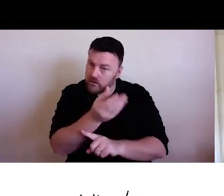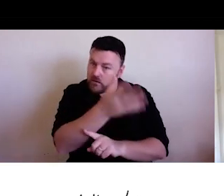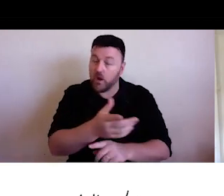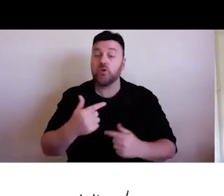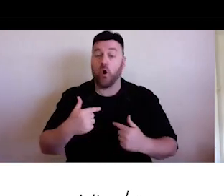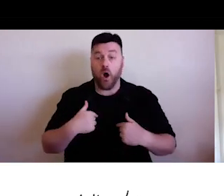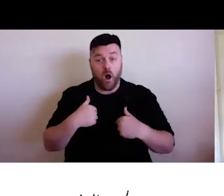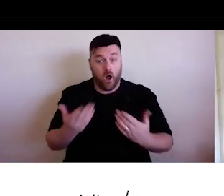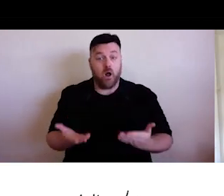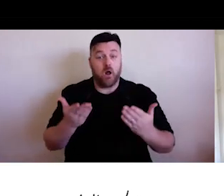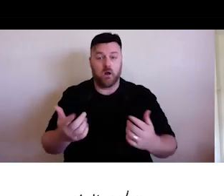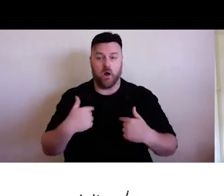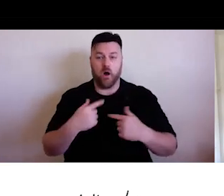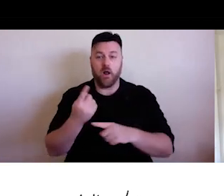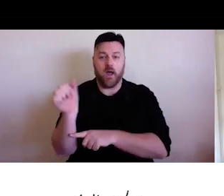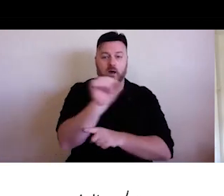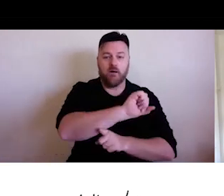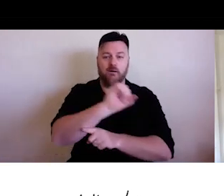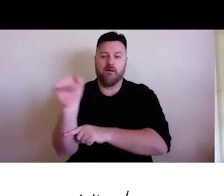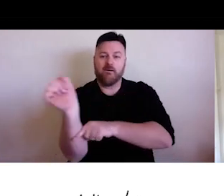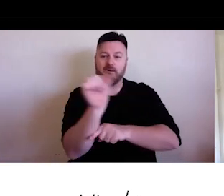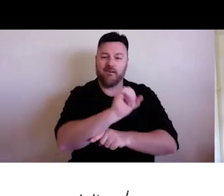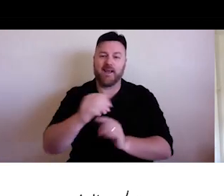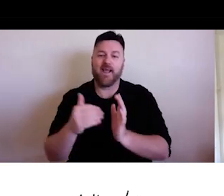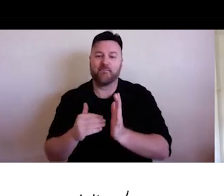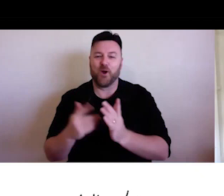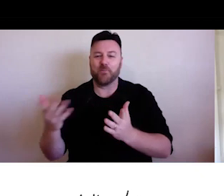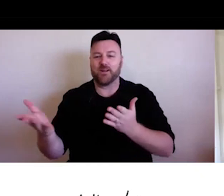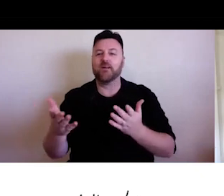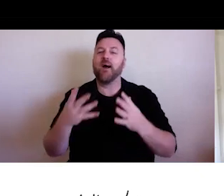now swaying my body from left to right, have this movement, this